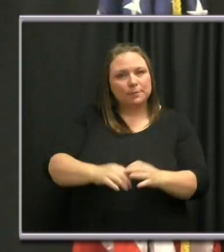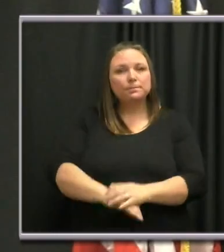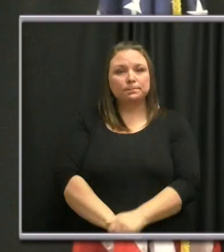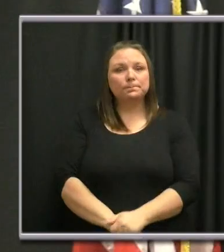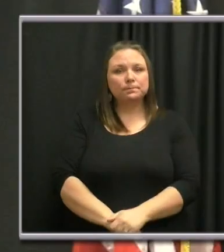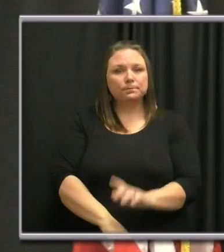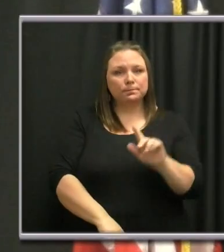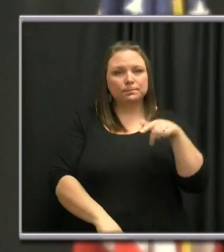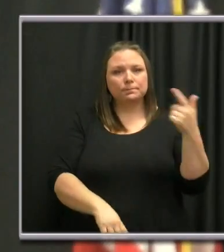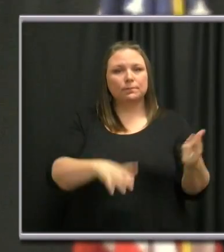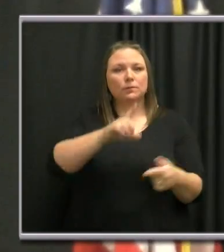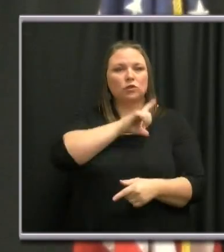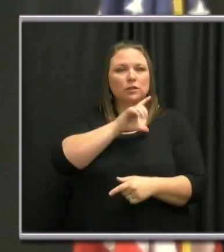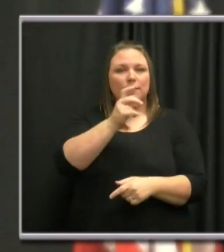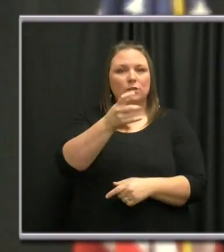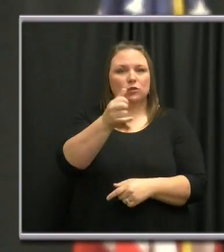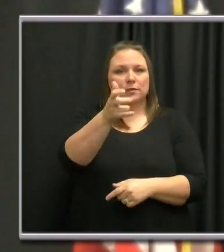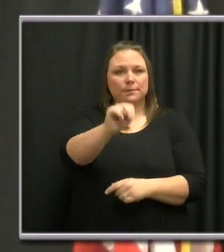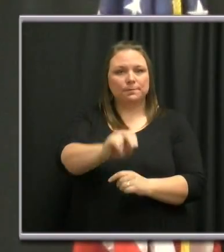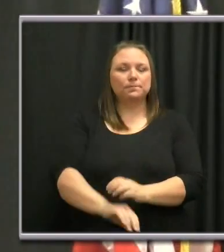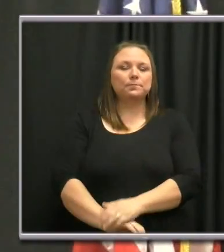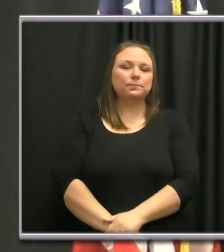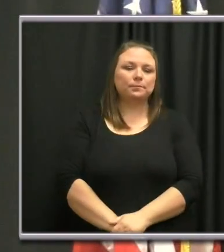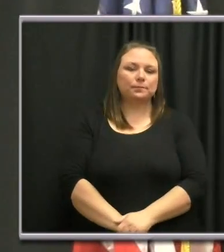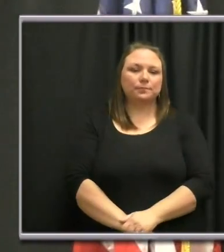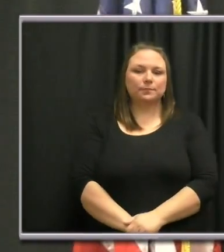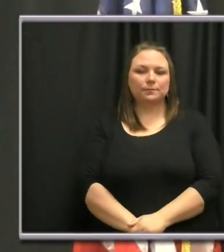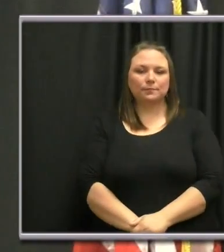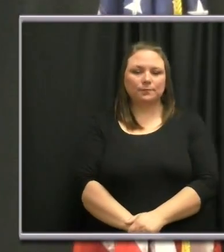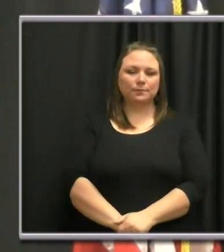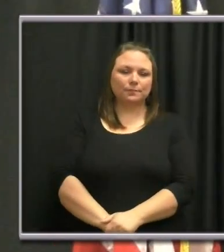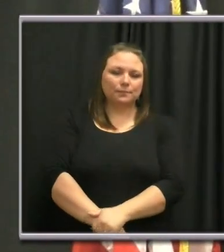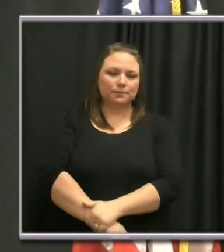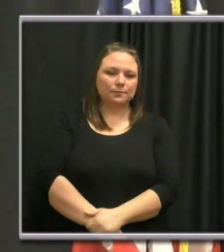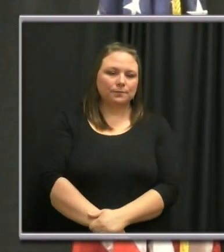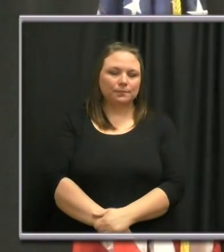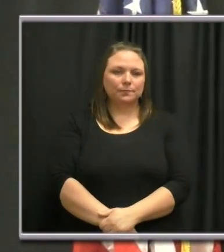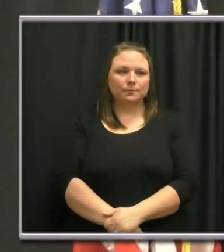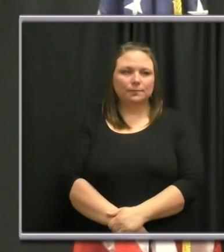ANSWER AS SOON AS A DECISION IS MADE BY THE MAYOR CALDWELL. NO